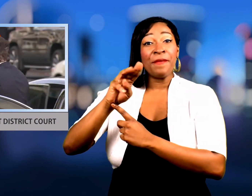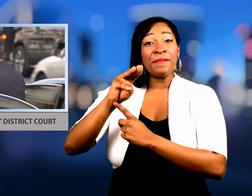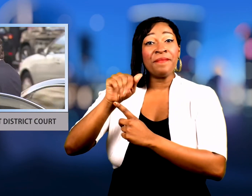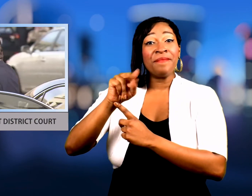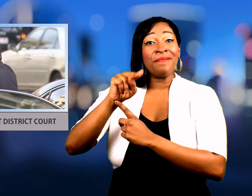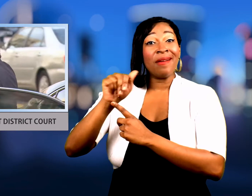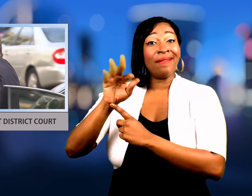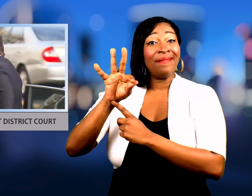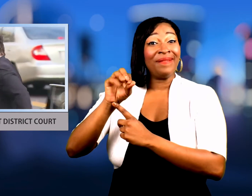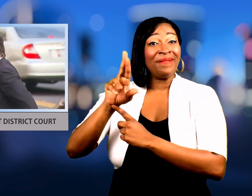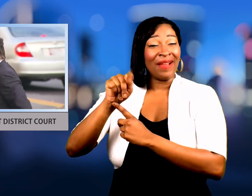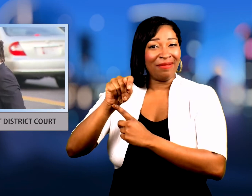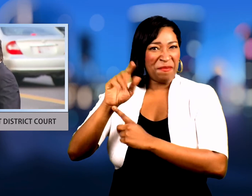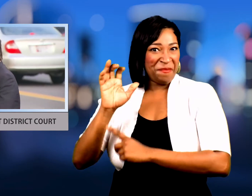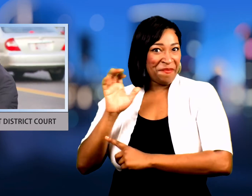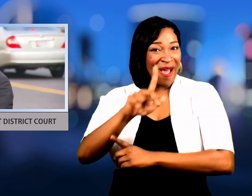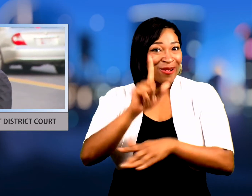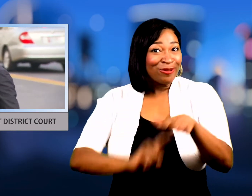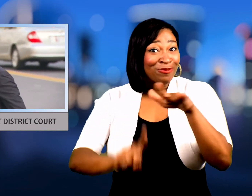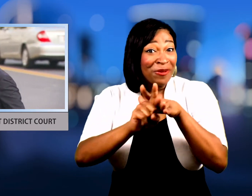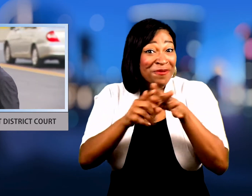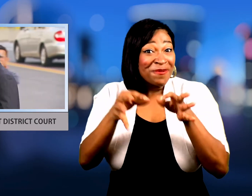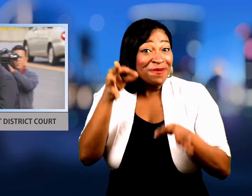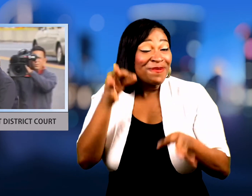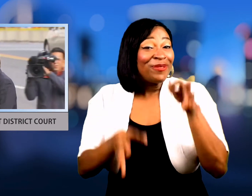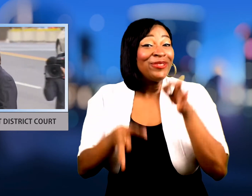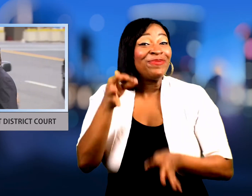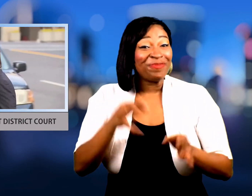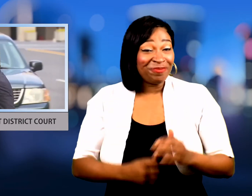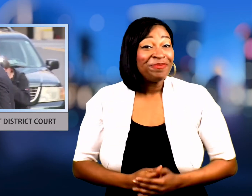Paul Manafort was back in court today.